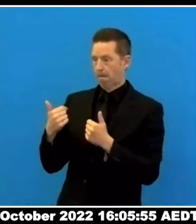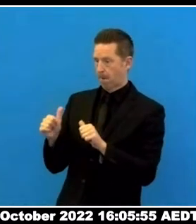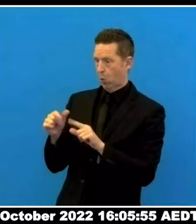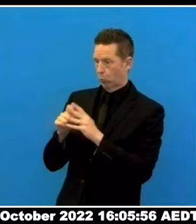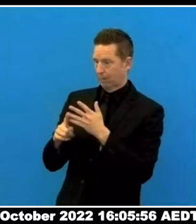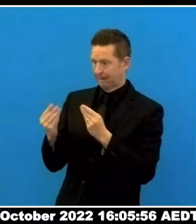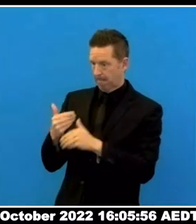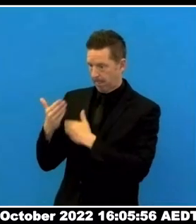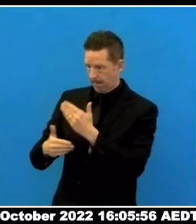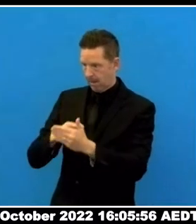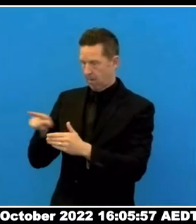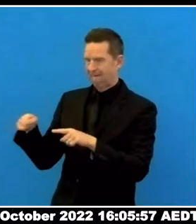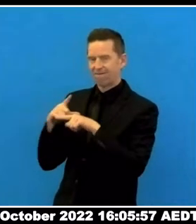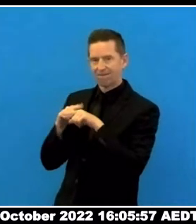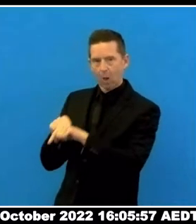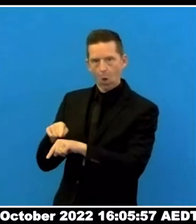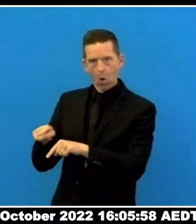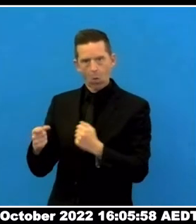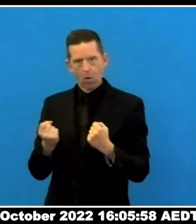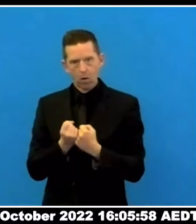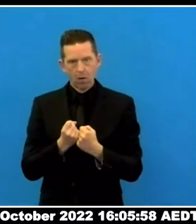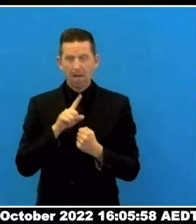At the moment, the forms that I say that we have applied for,